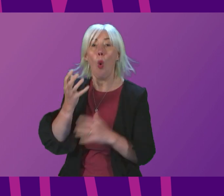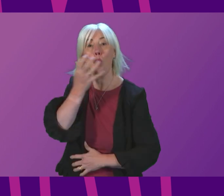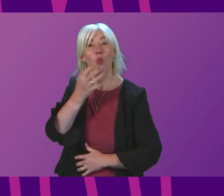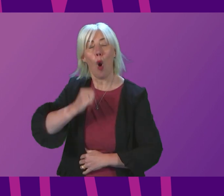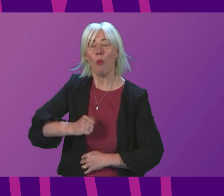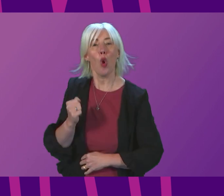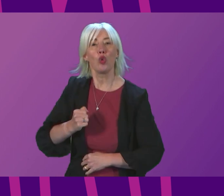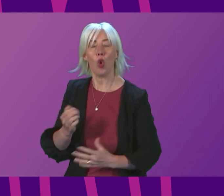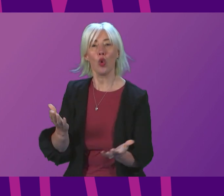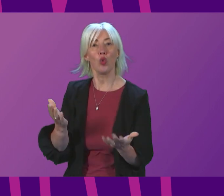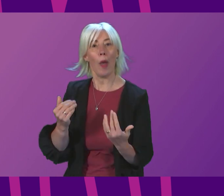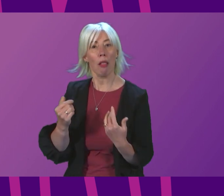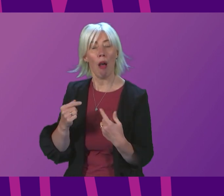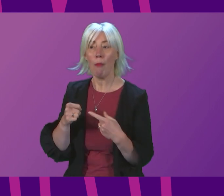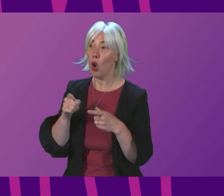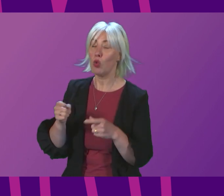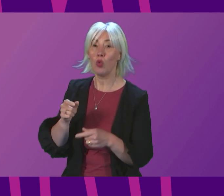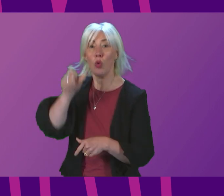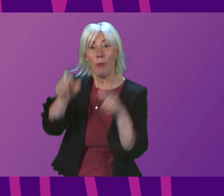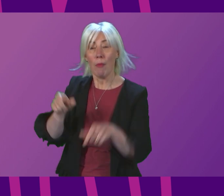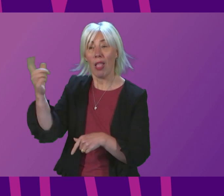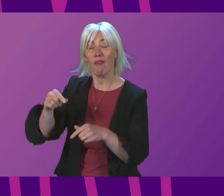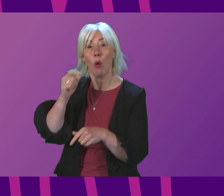to Ukrainians arriving in the United Kingdom.